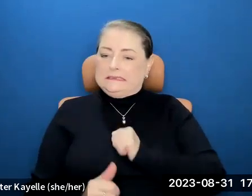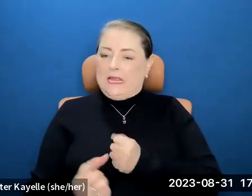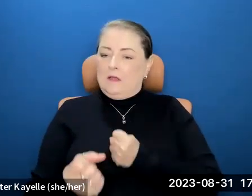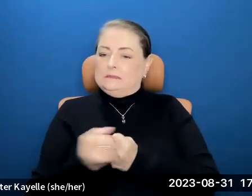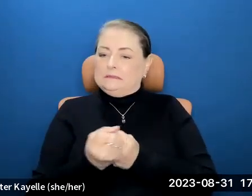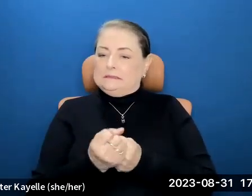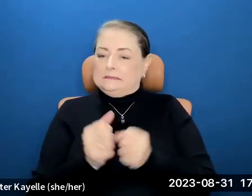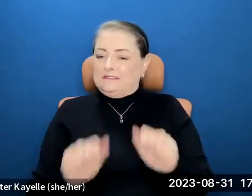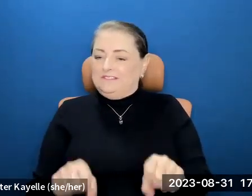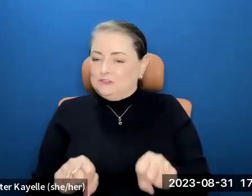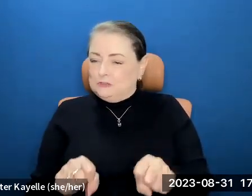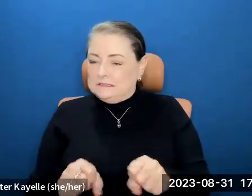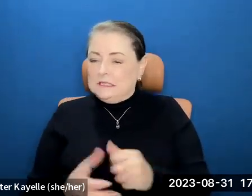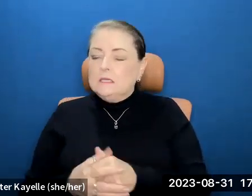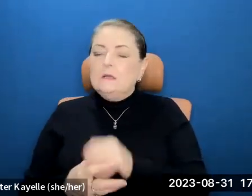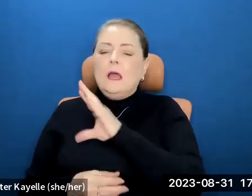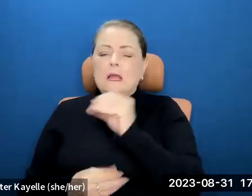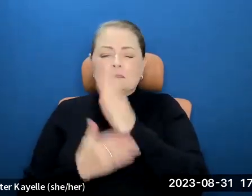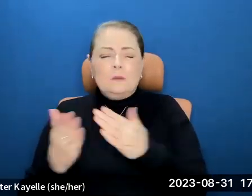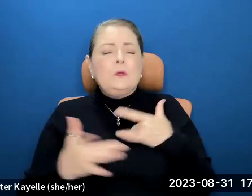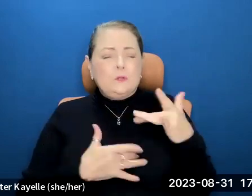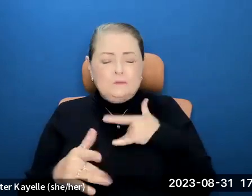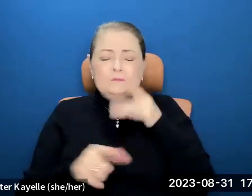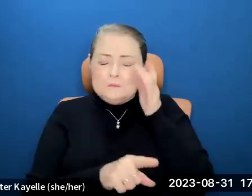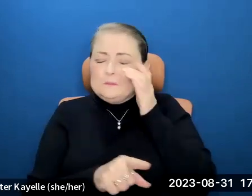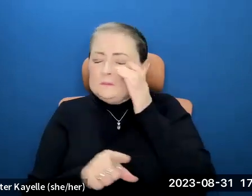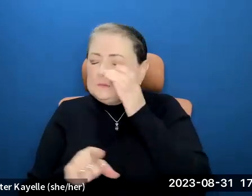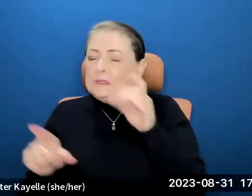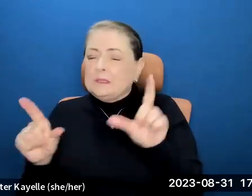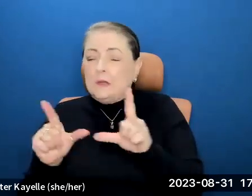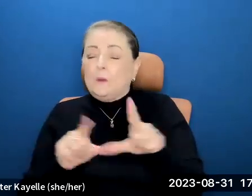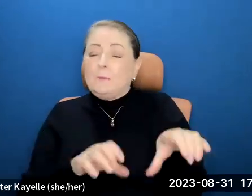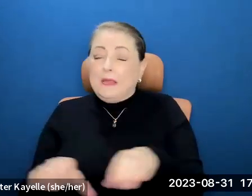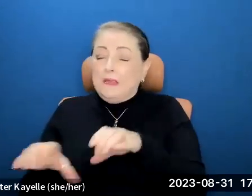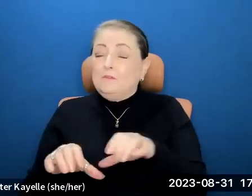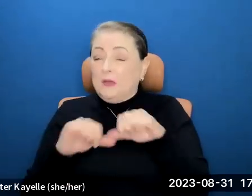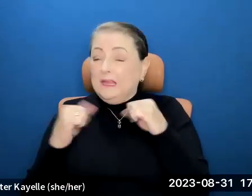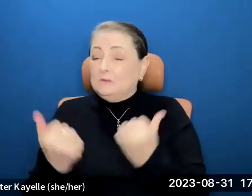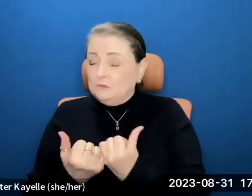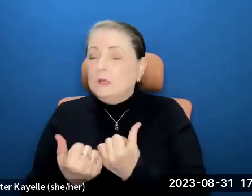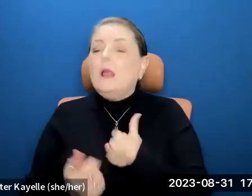heard some of the um concerns from the licensed Behavioral Health agencies and we have also lost